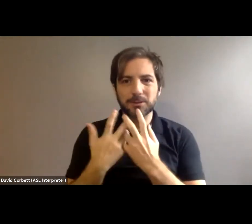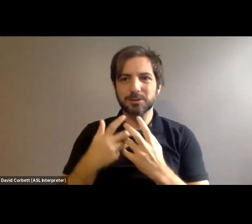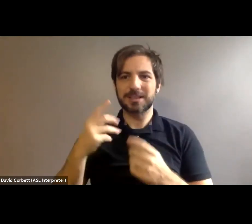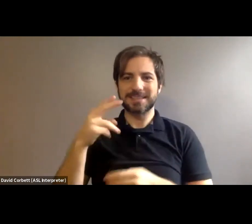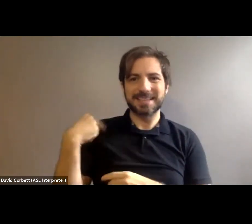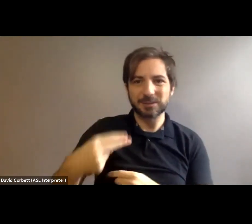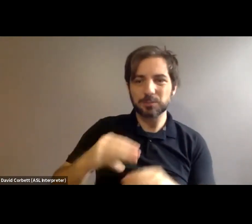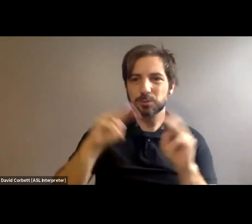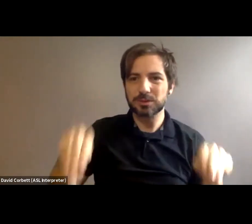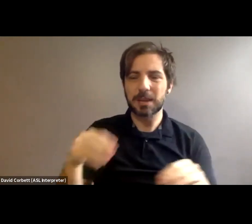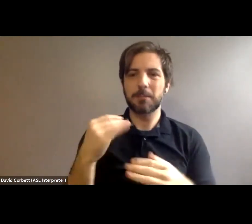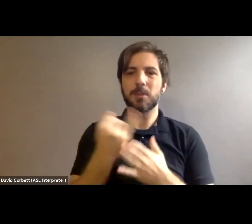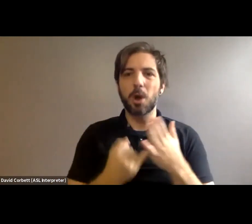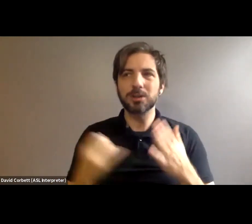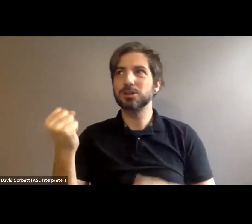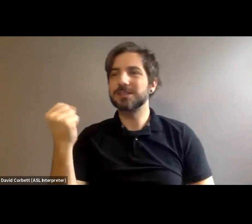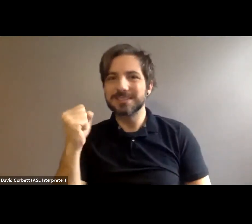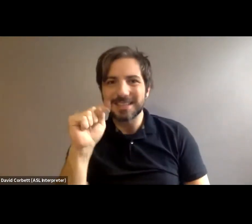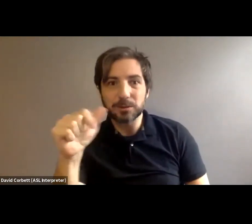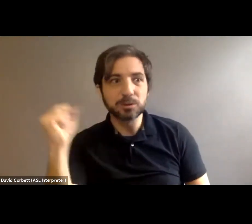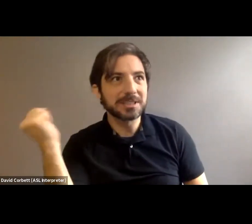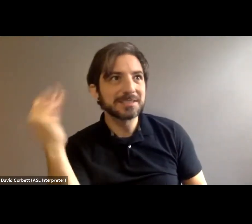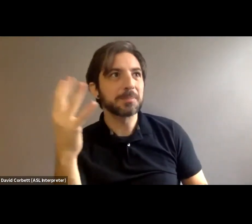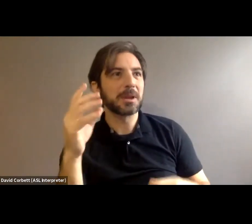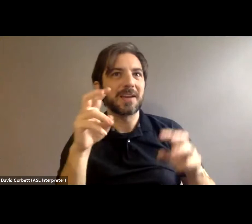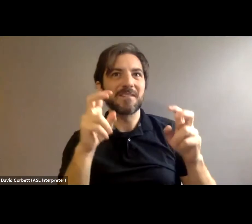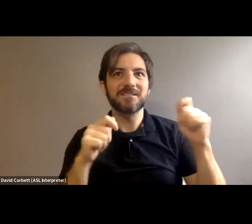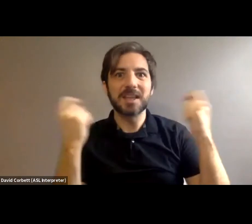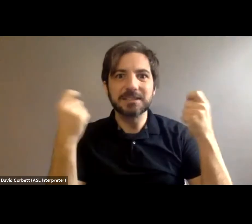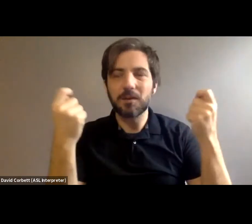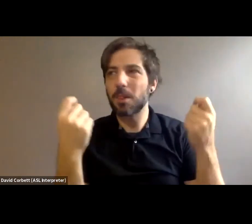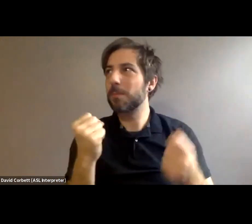Council and the St. Louis Shakespeare Festival. But I just want to take a moment and acknowledge